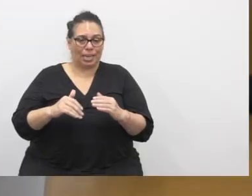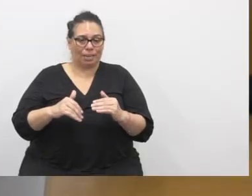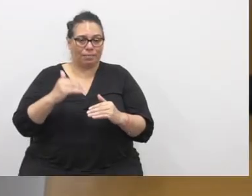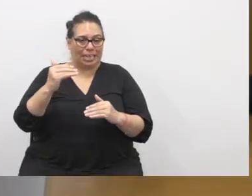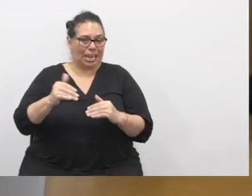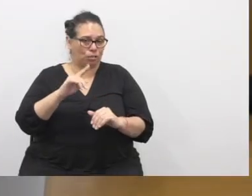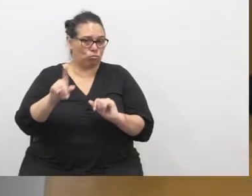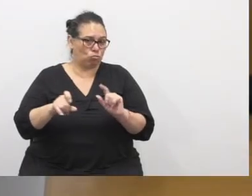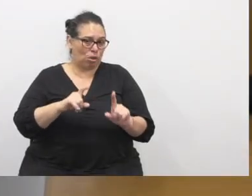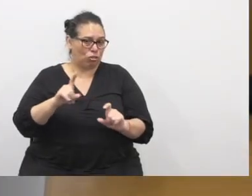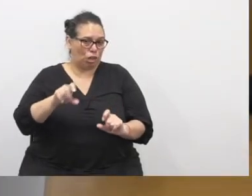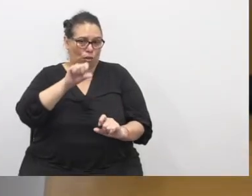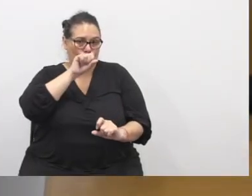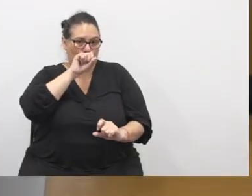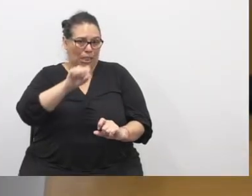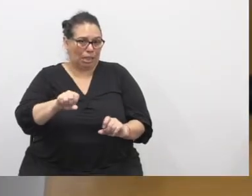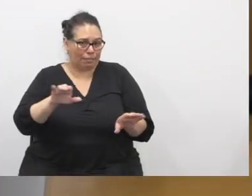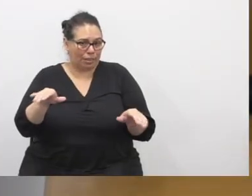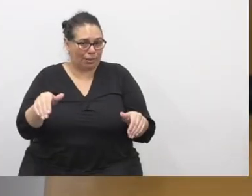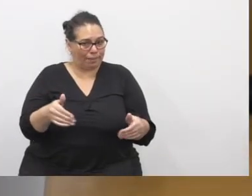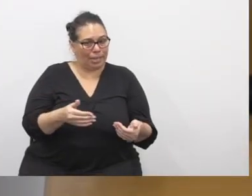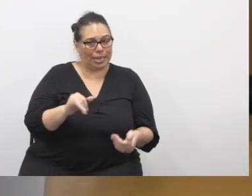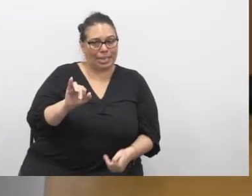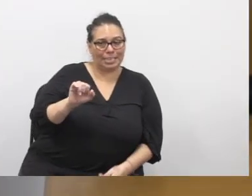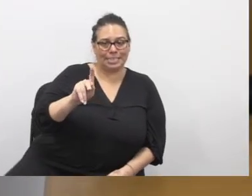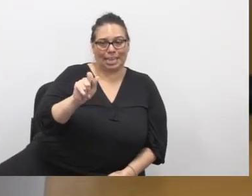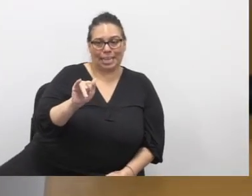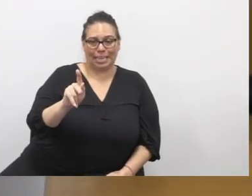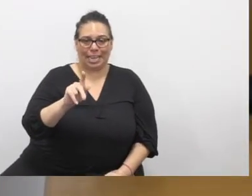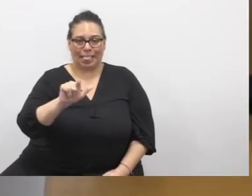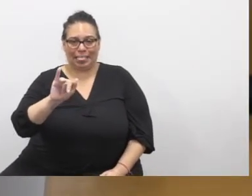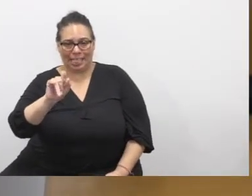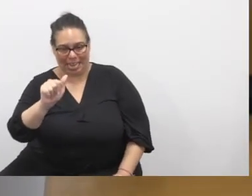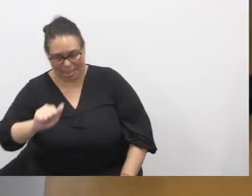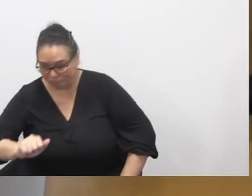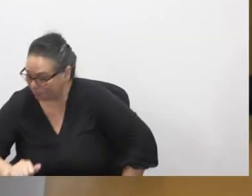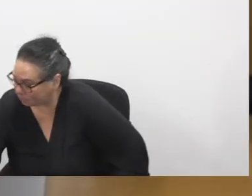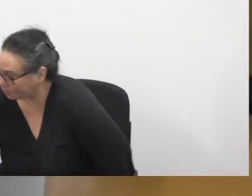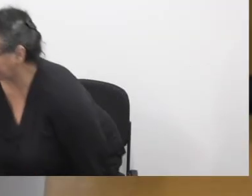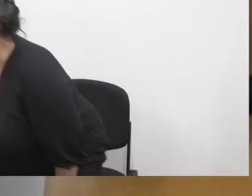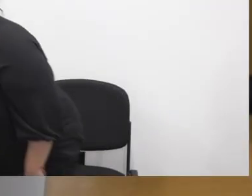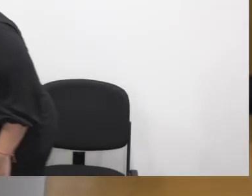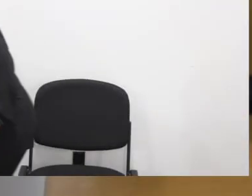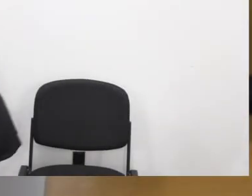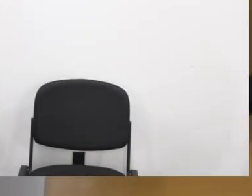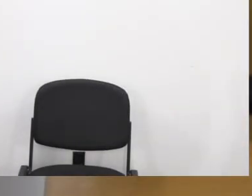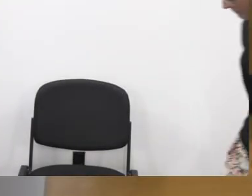which I would love to invite Isaick and Lydia to respond to. You heard actually some of